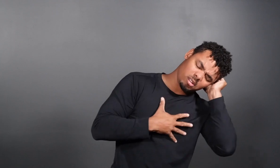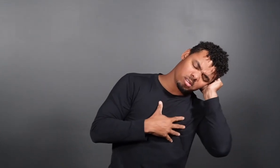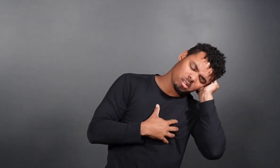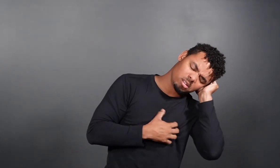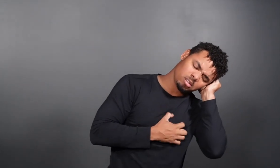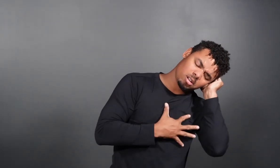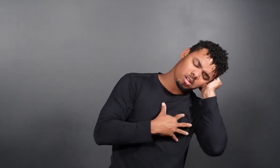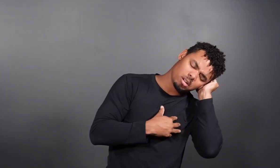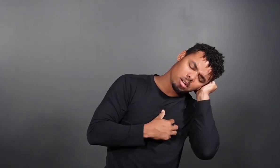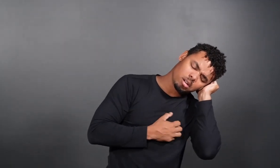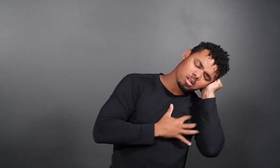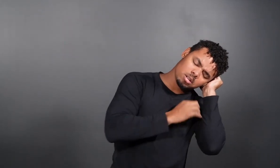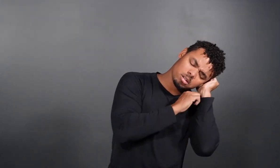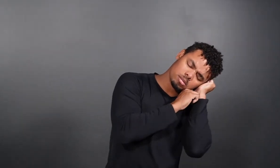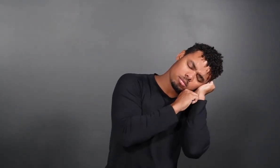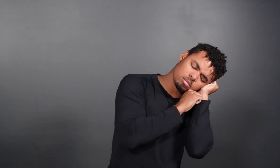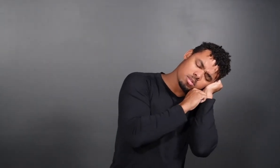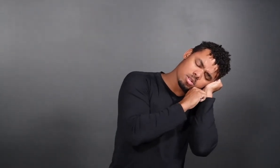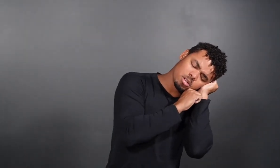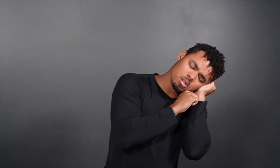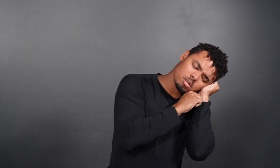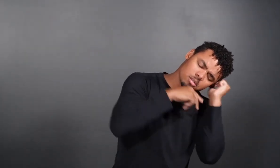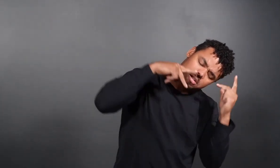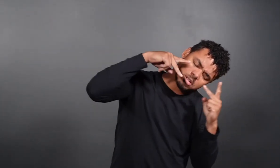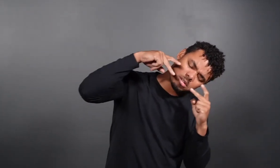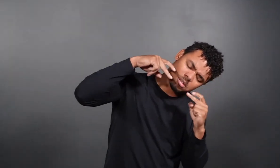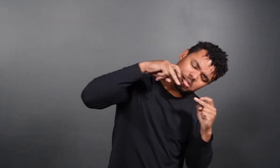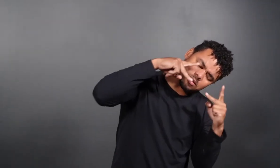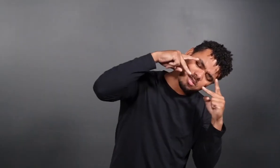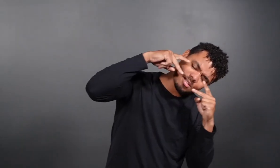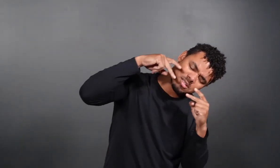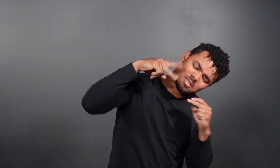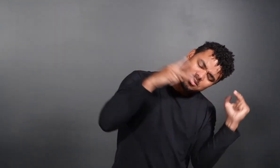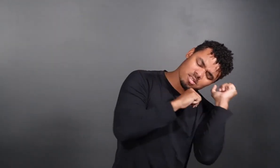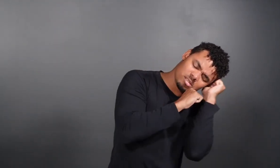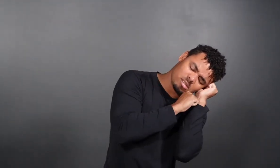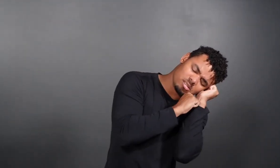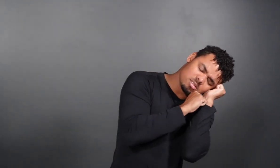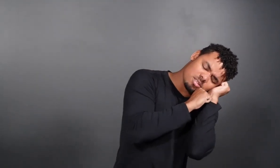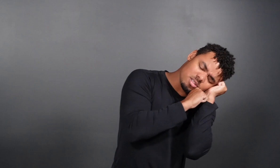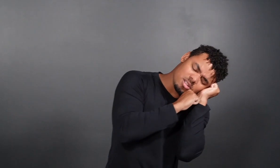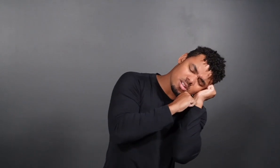her heartbeat pulsing a rocking motion her eyelids pulsing a rocking motion